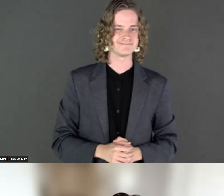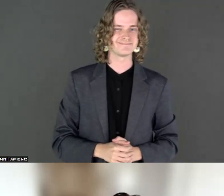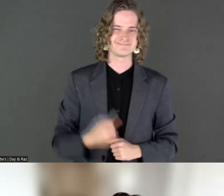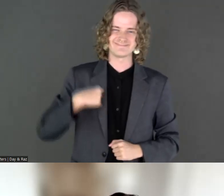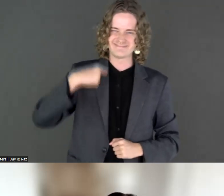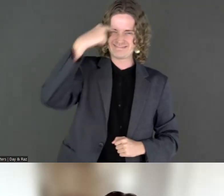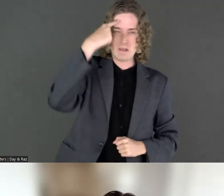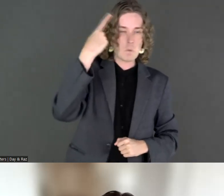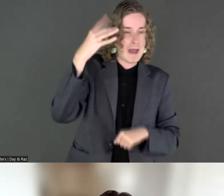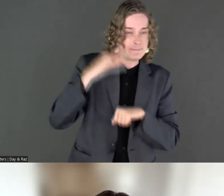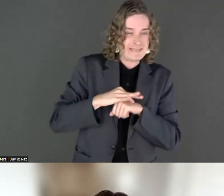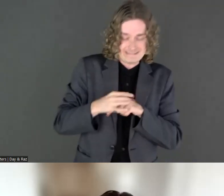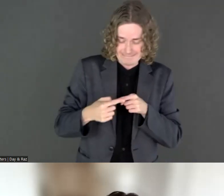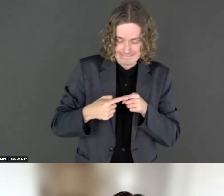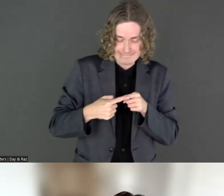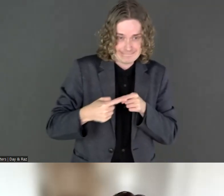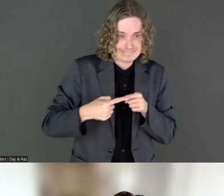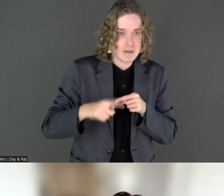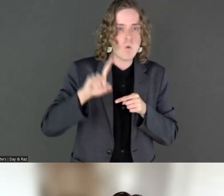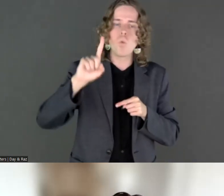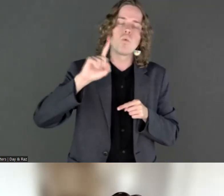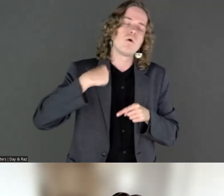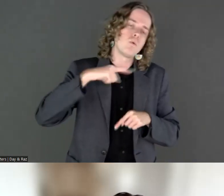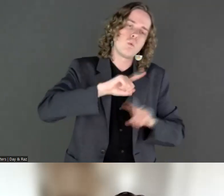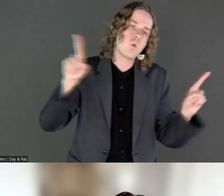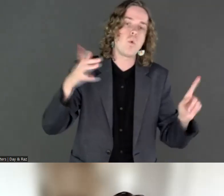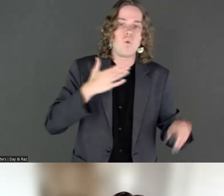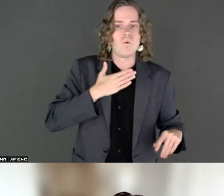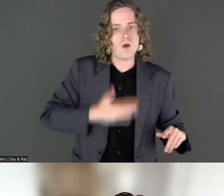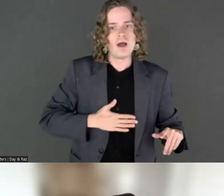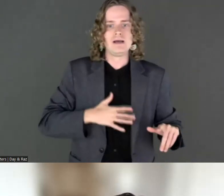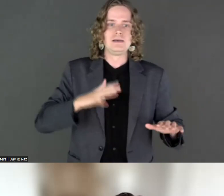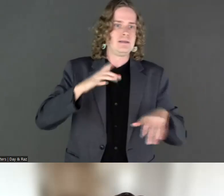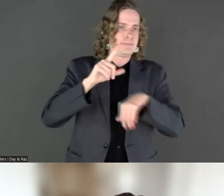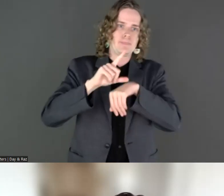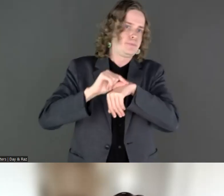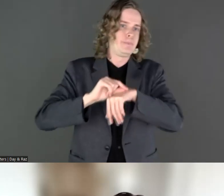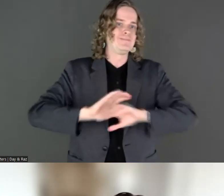again to thank all the participants for your your support to this event. That to you Rosario.